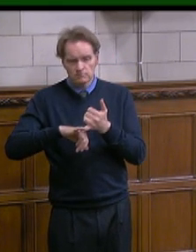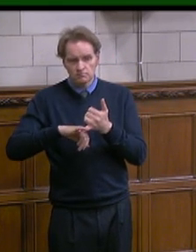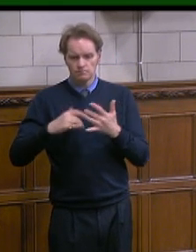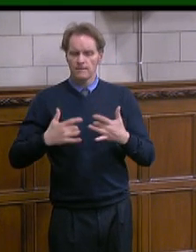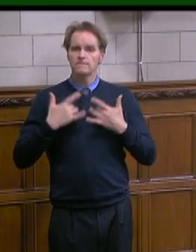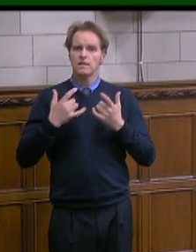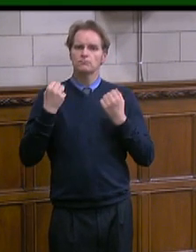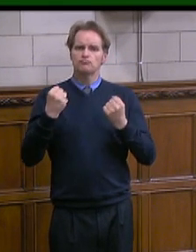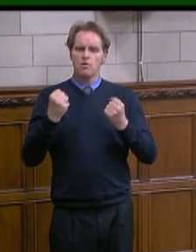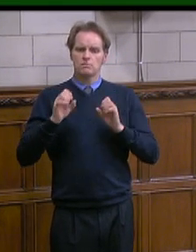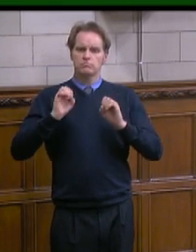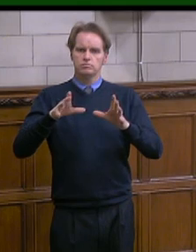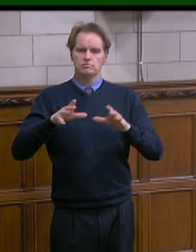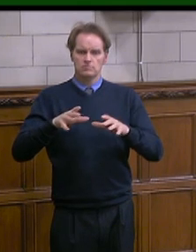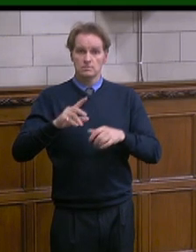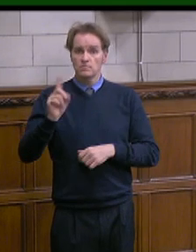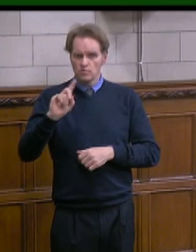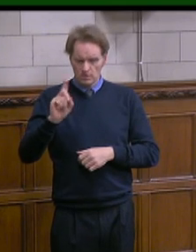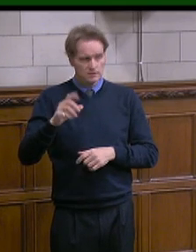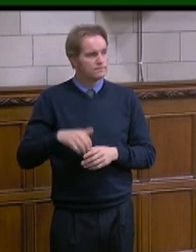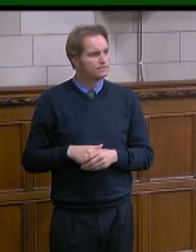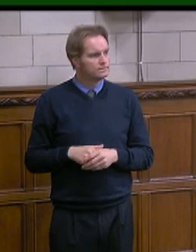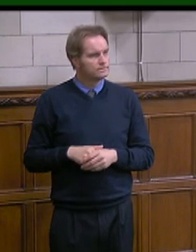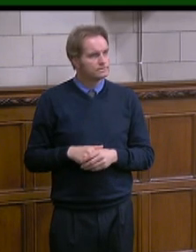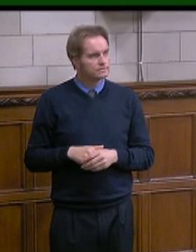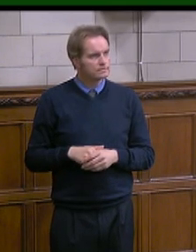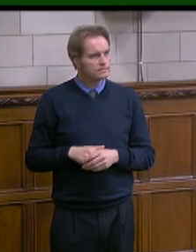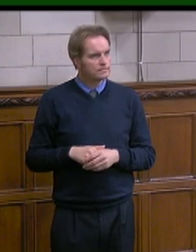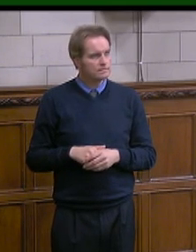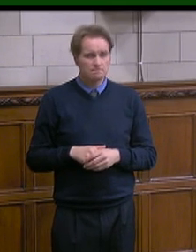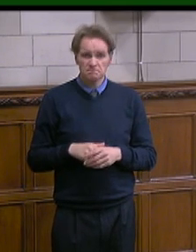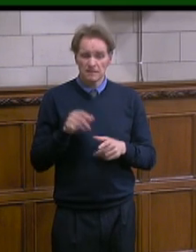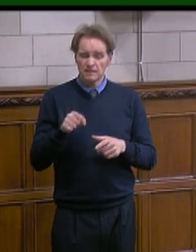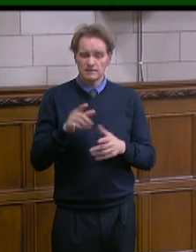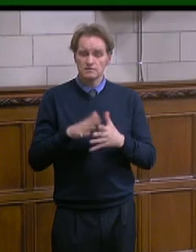the question of whether the decision not to support a BSL GCSE is discriminatory.